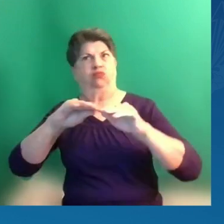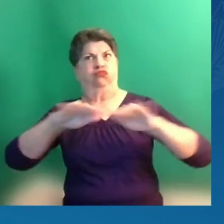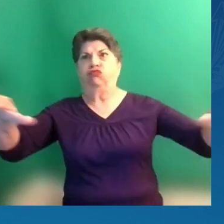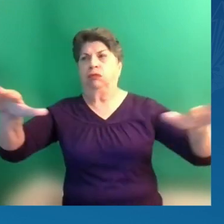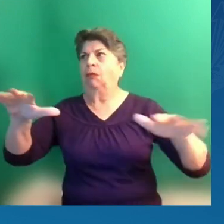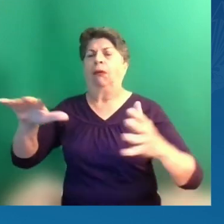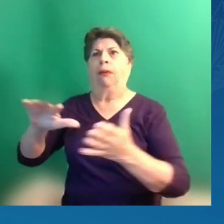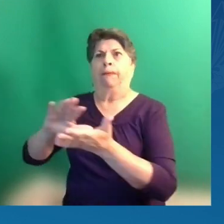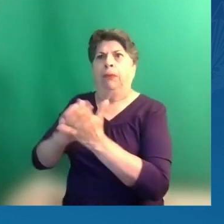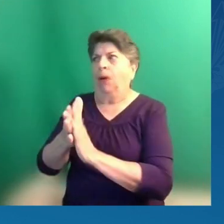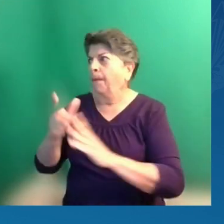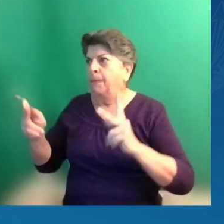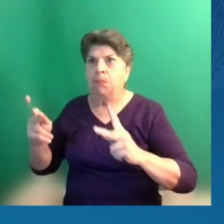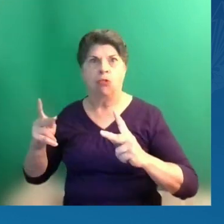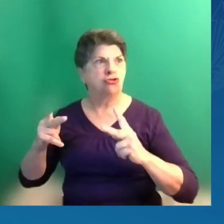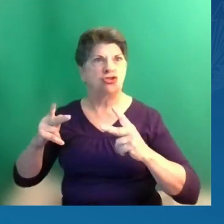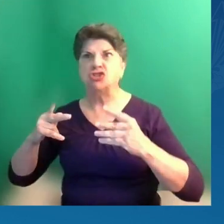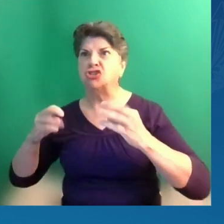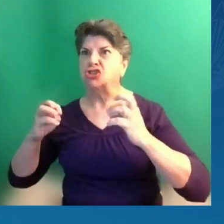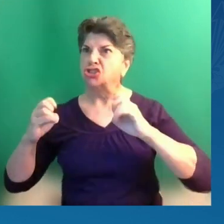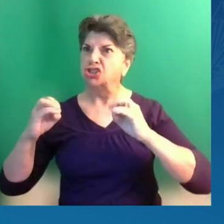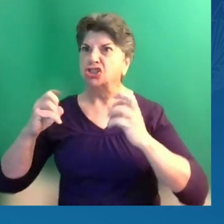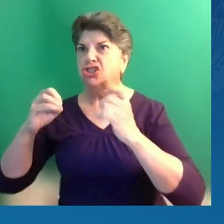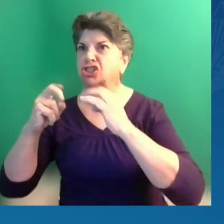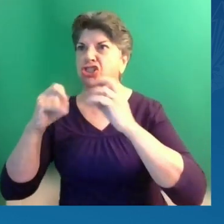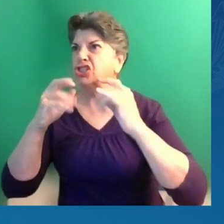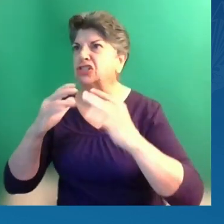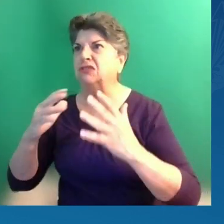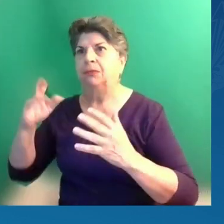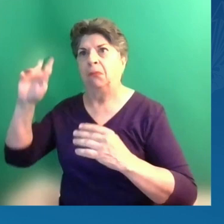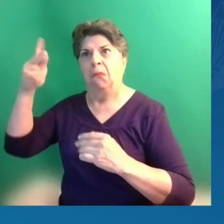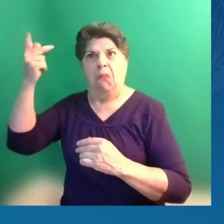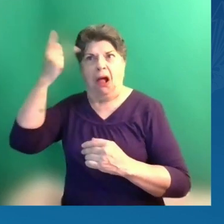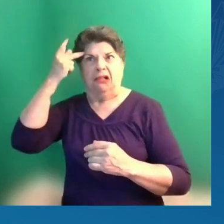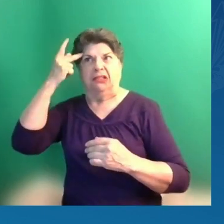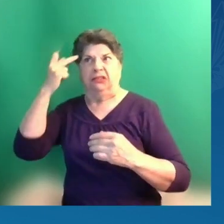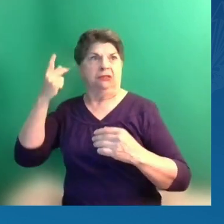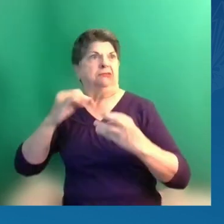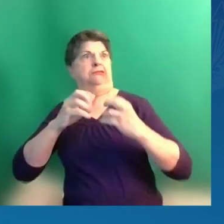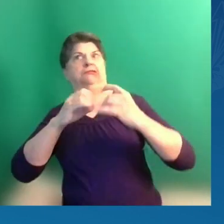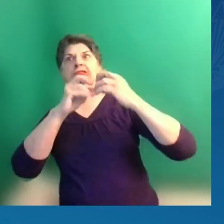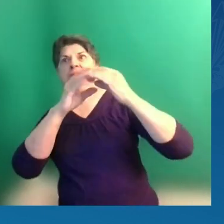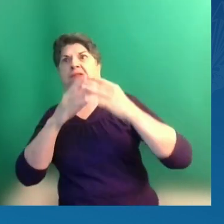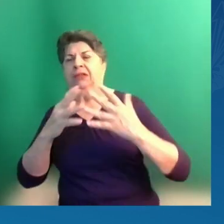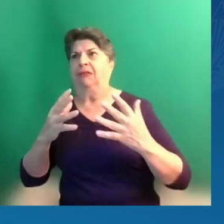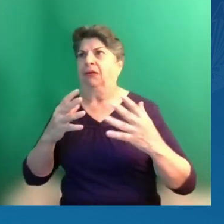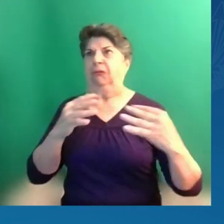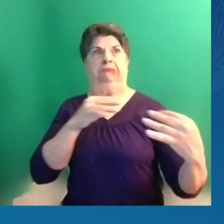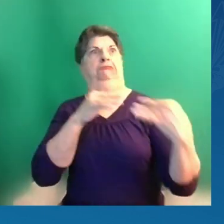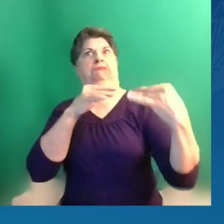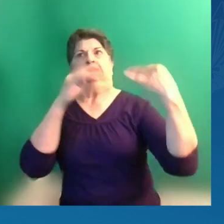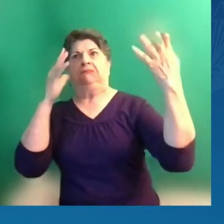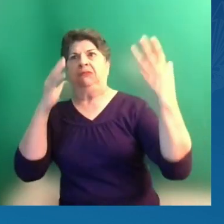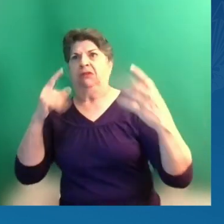within or between countries. Floods can result in deaths, caused economic and infrastructure damage